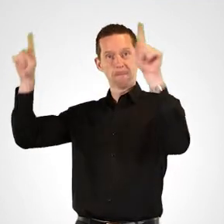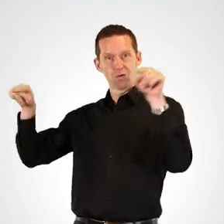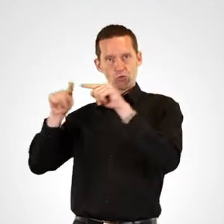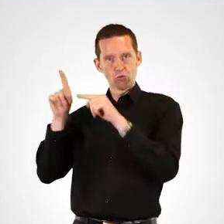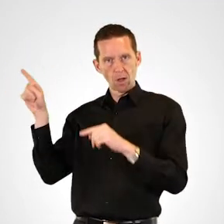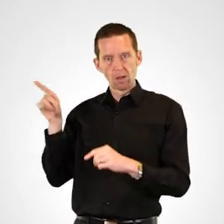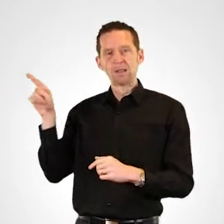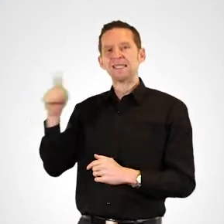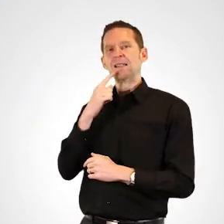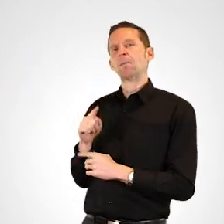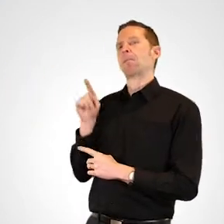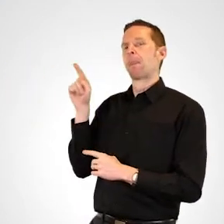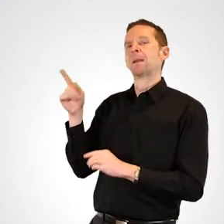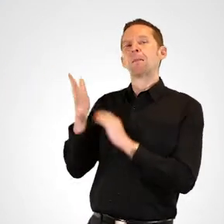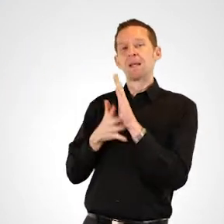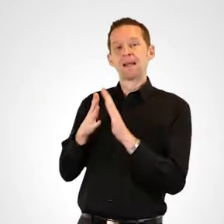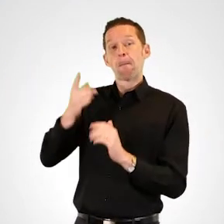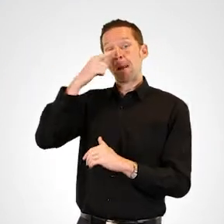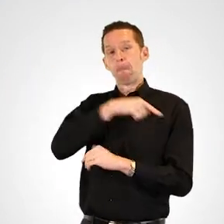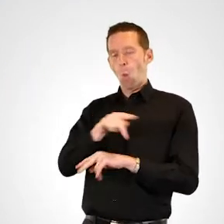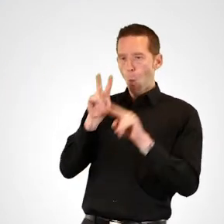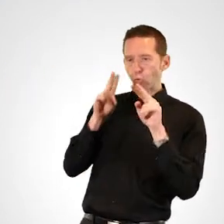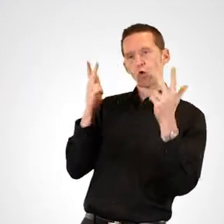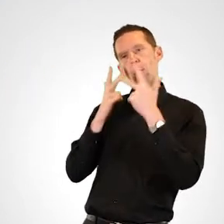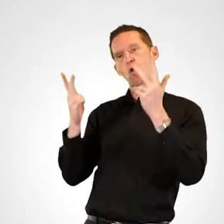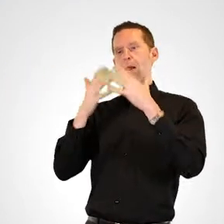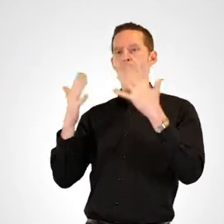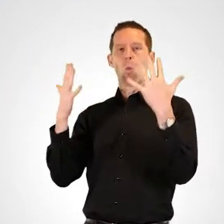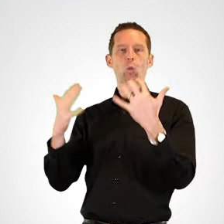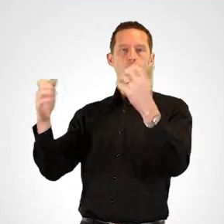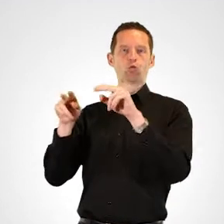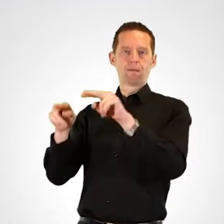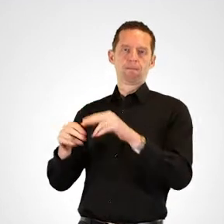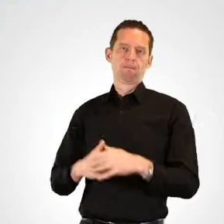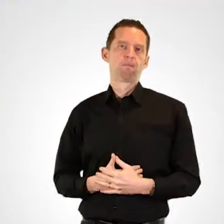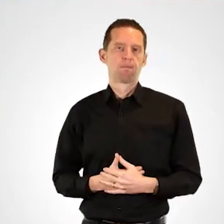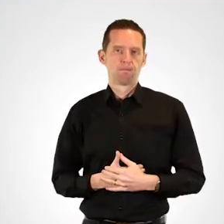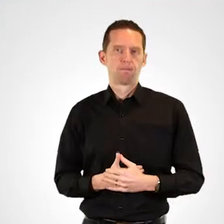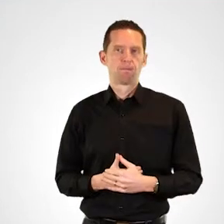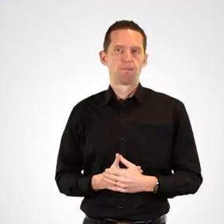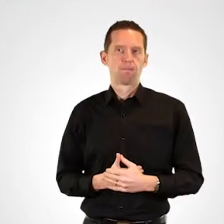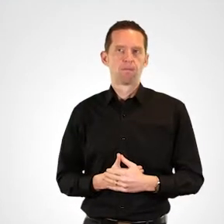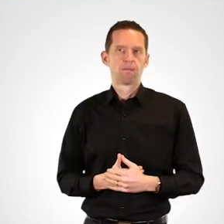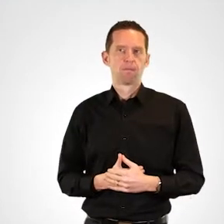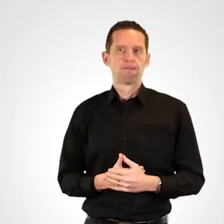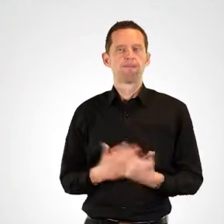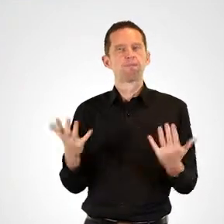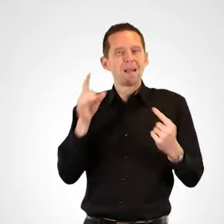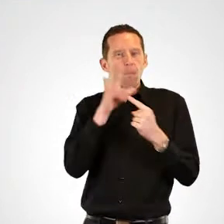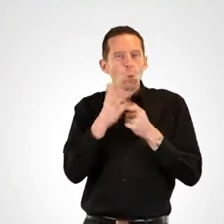and he says that this means the people are watching the show in the auditorium. What's I think important to point out,